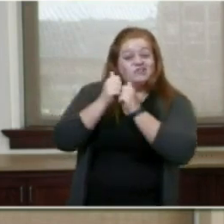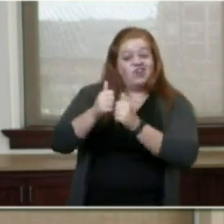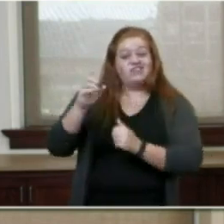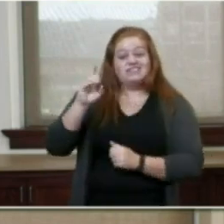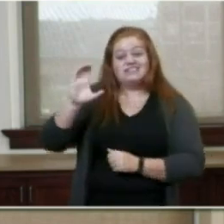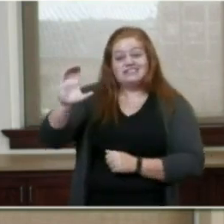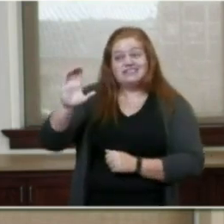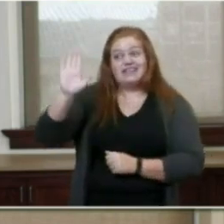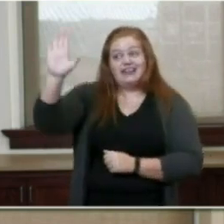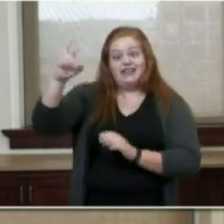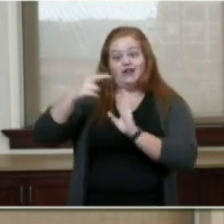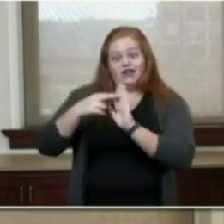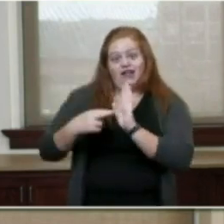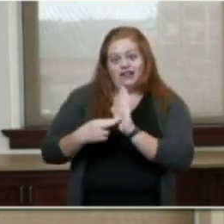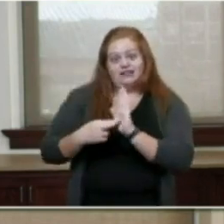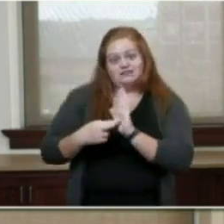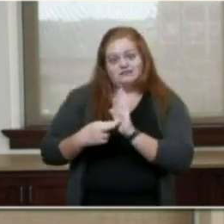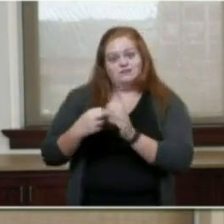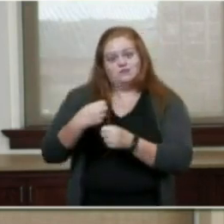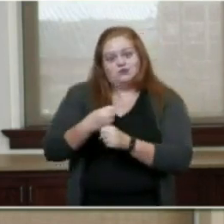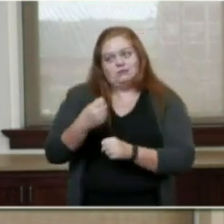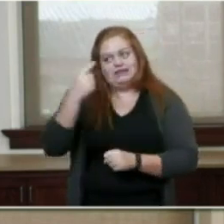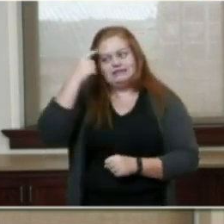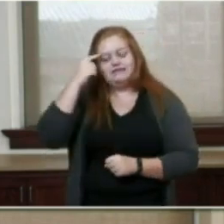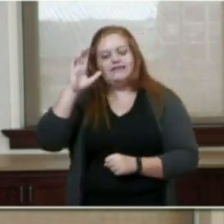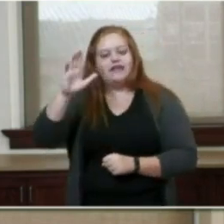guidelines which makes the various recommendations when it comes to